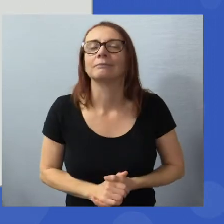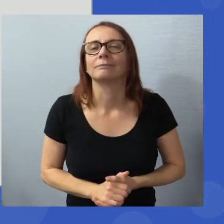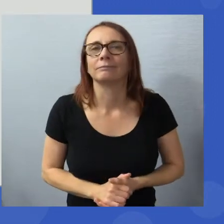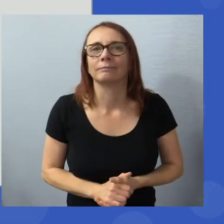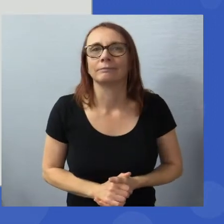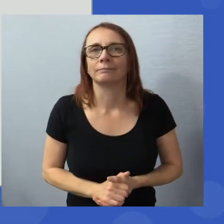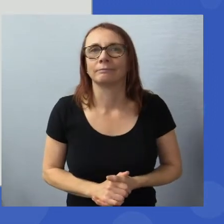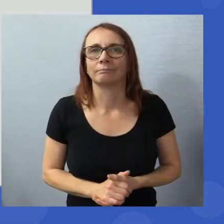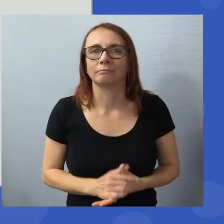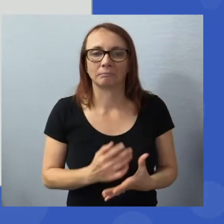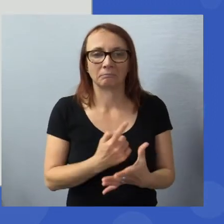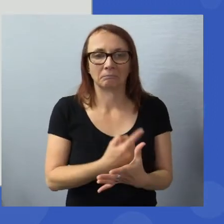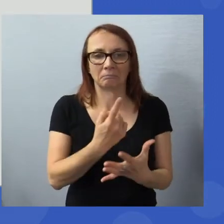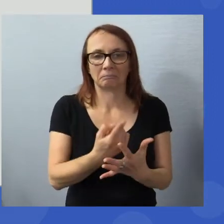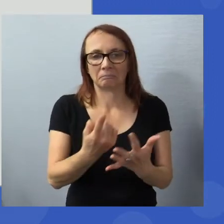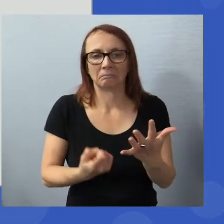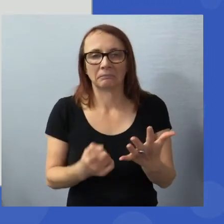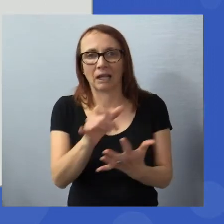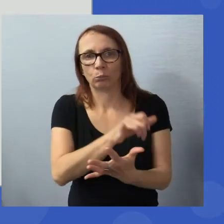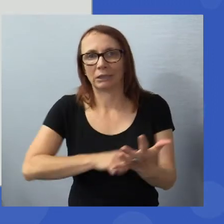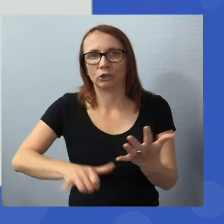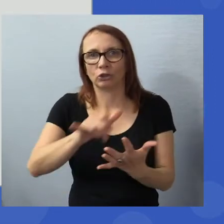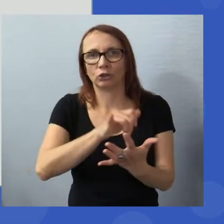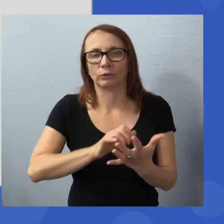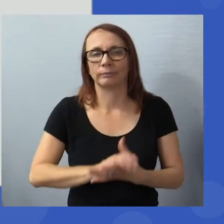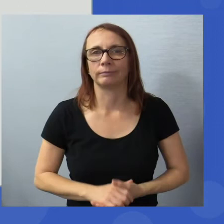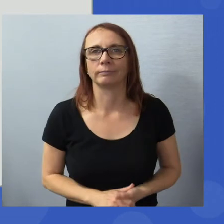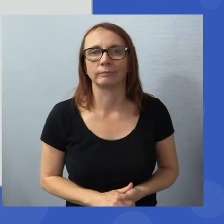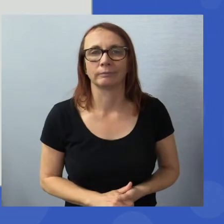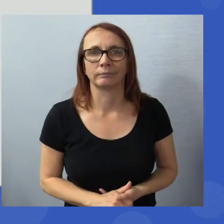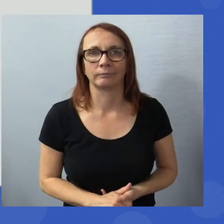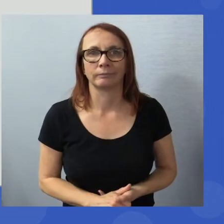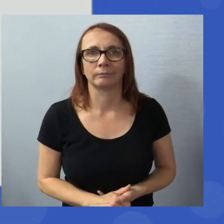number one if you favor shortbread number two if you favor a snowball which